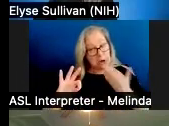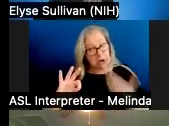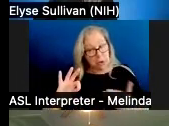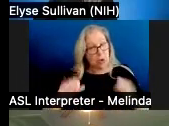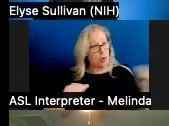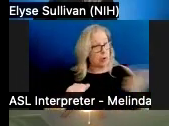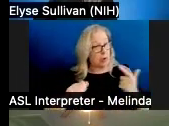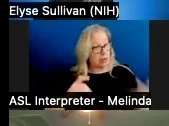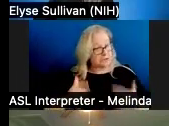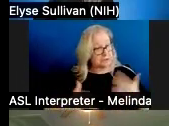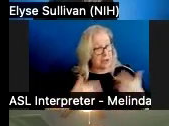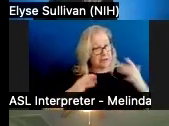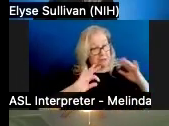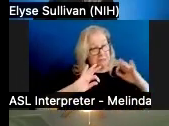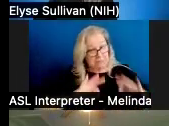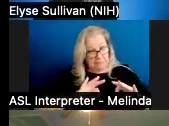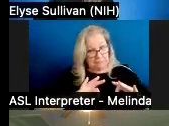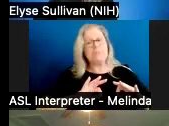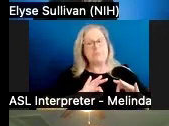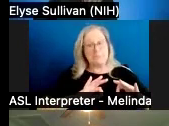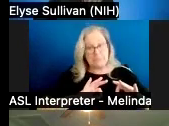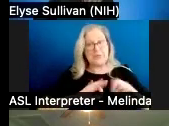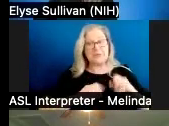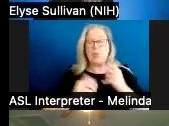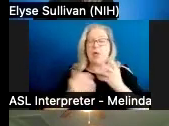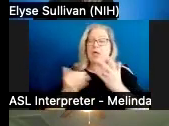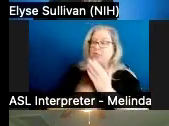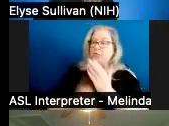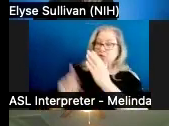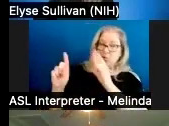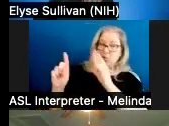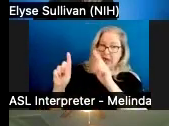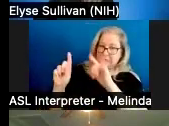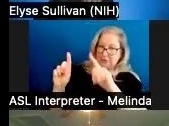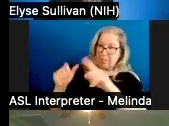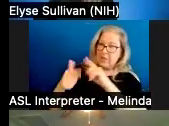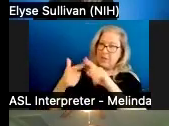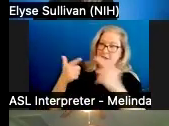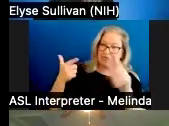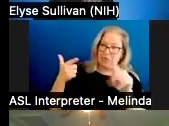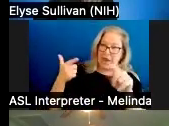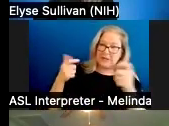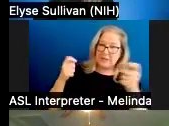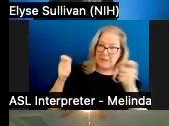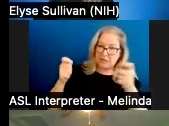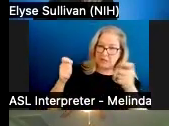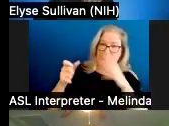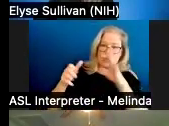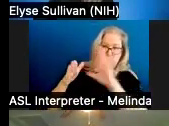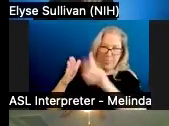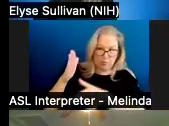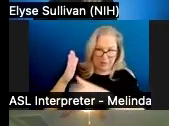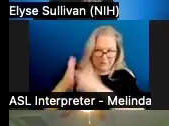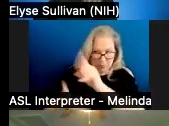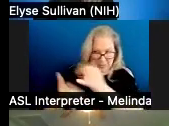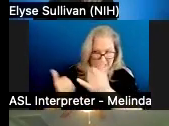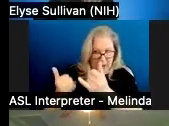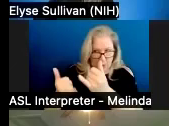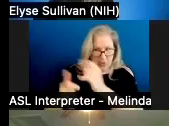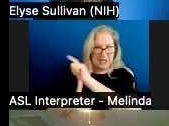Everything is looking pretty good. So it's gone through council, and Grants Management and Program Official are conducting their reviews. So it's kind of at that tail end of the line.